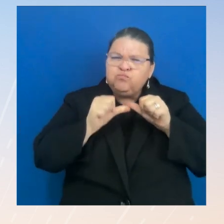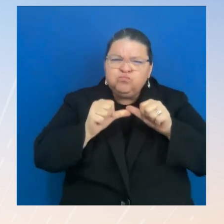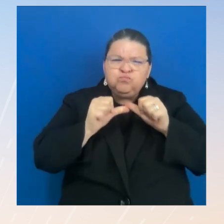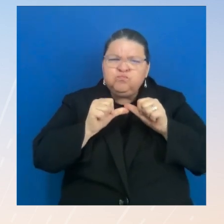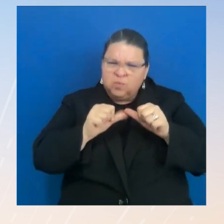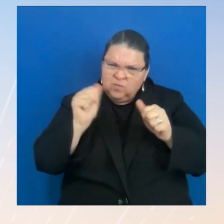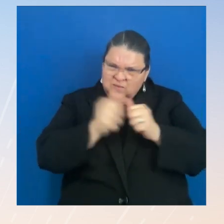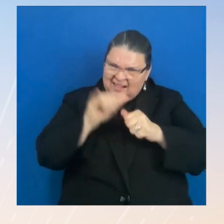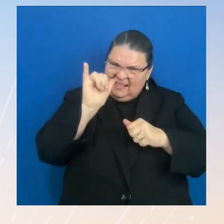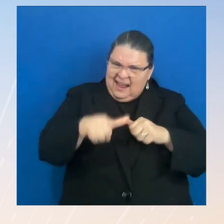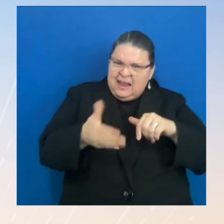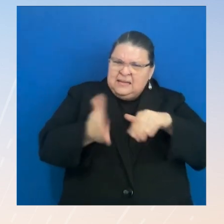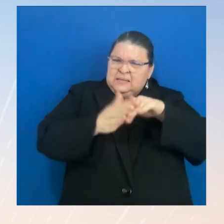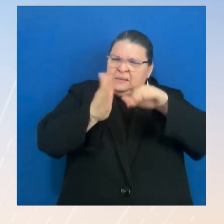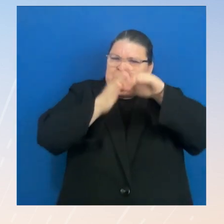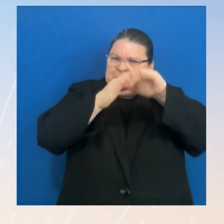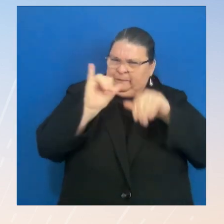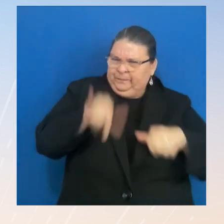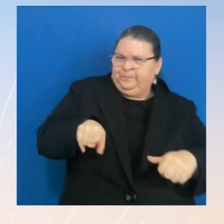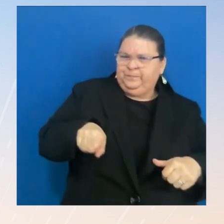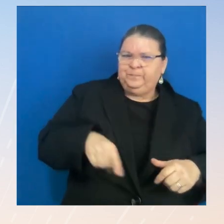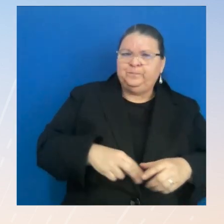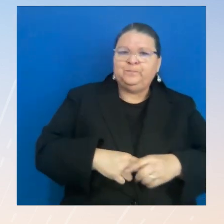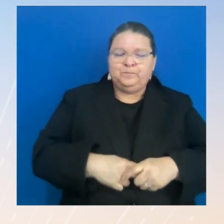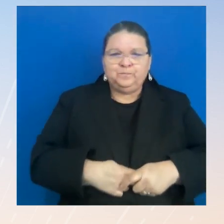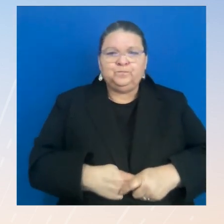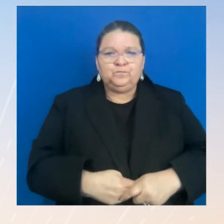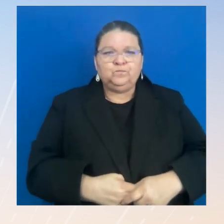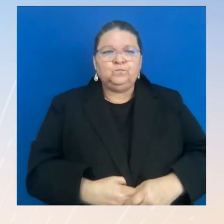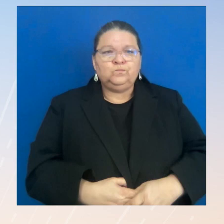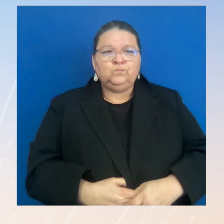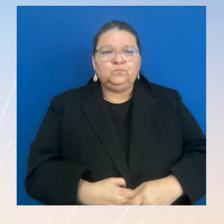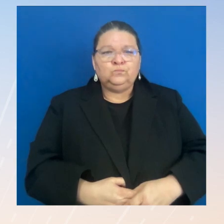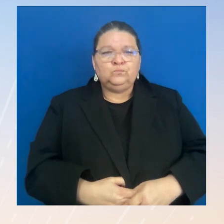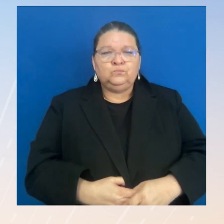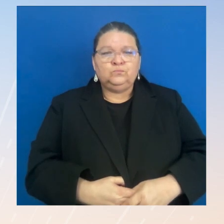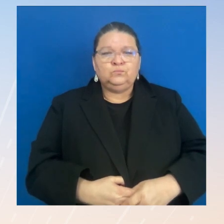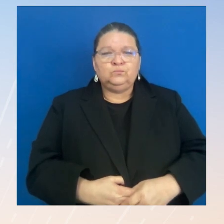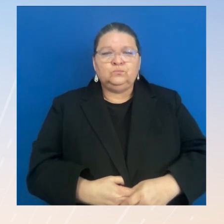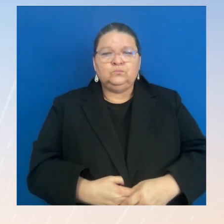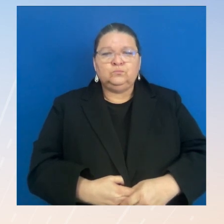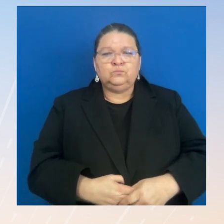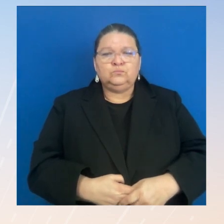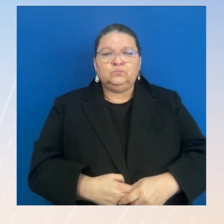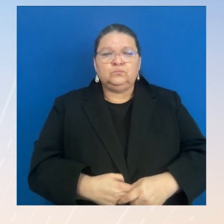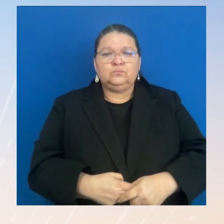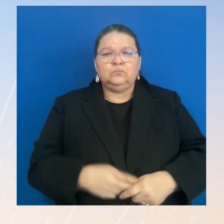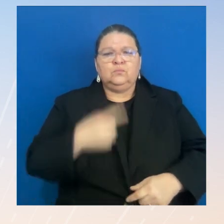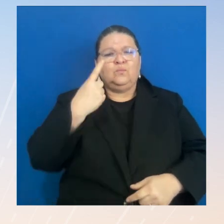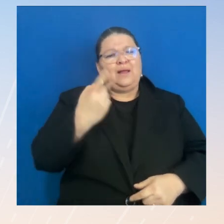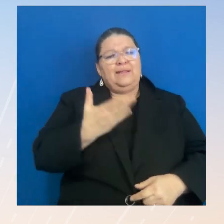Go ahead. The Press: One, I guess, housekeeping matter on the remarks tomorrow from Zelenskyy: Does the President plan to watch?